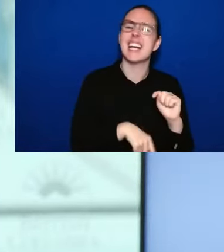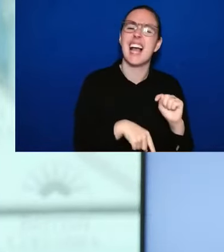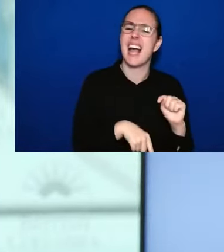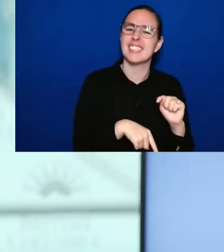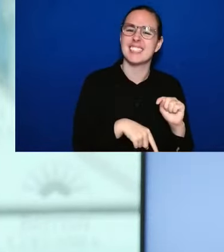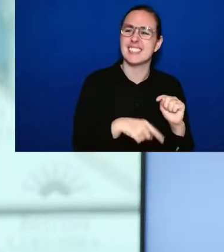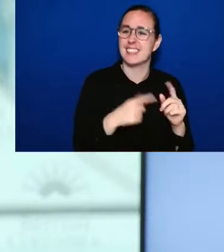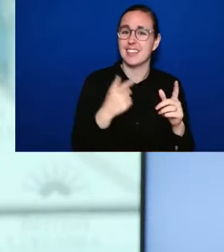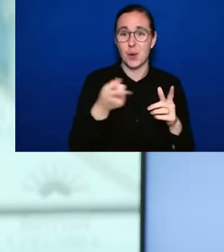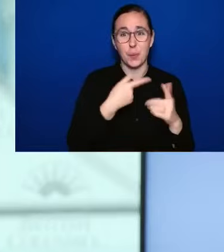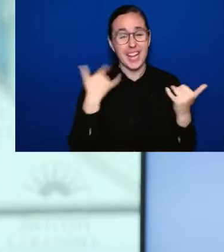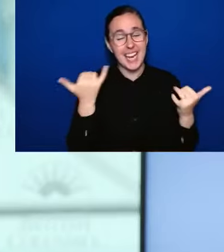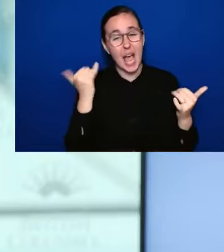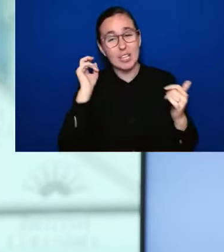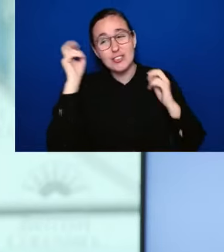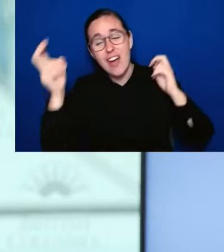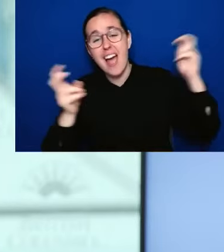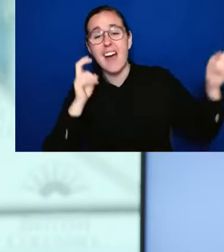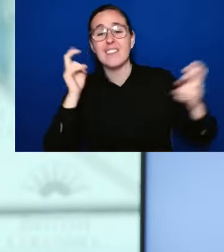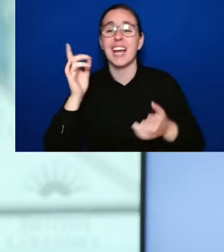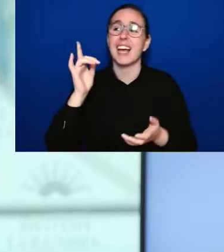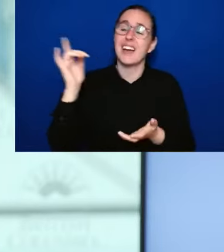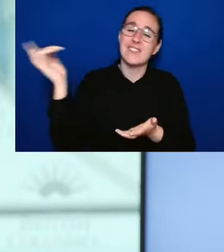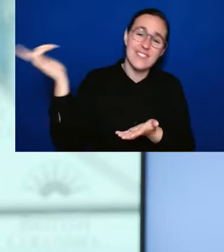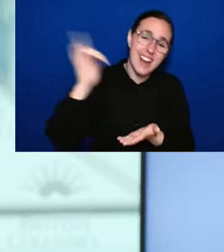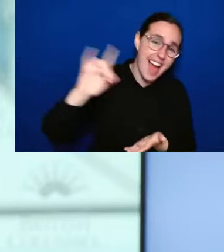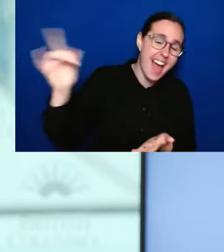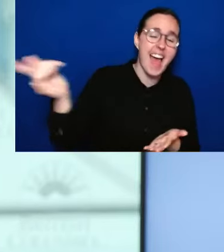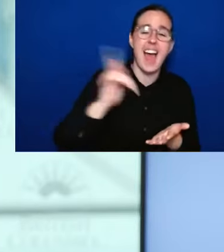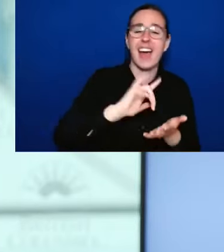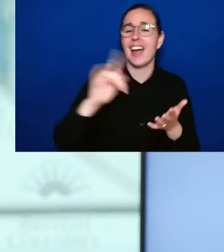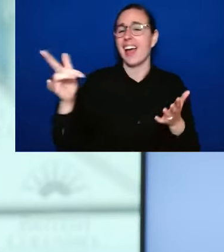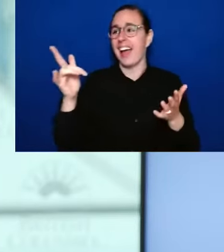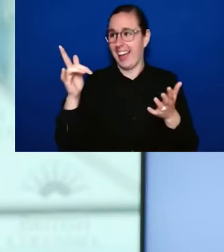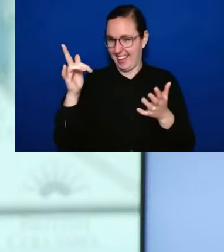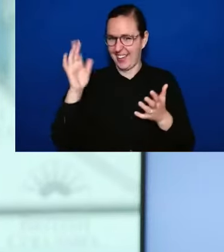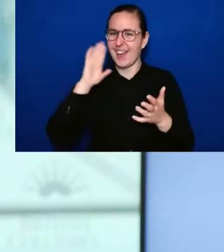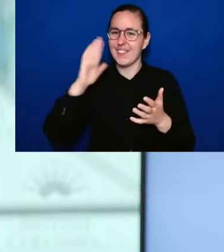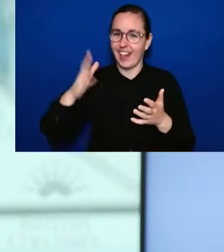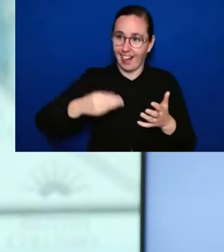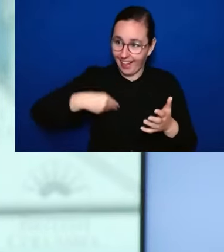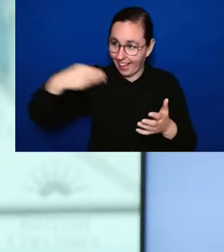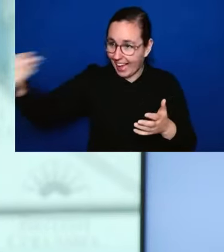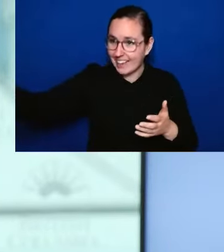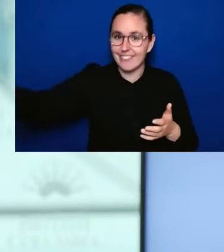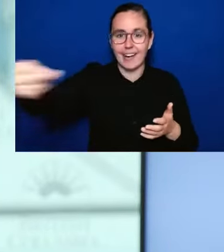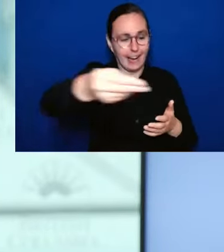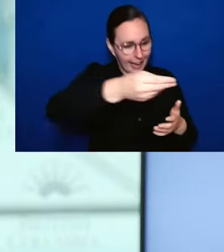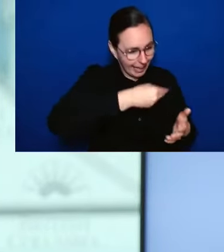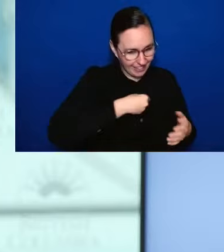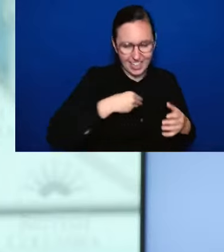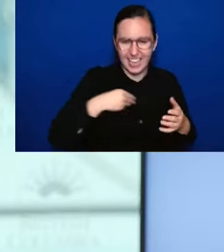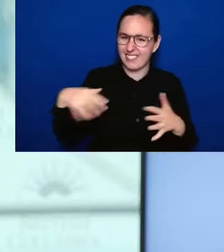And we can't take personal actions to try to protect ourselves and then we take in